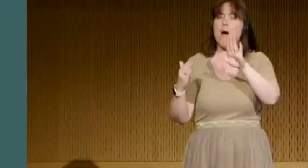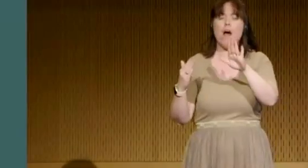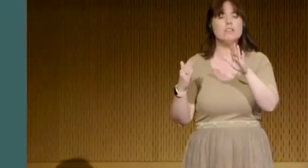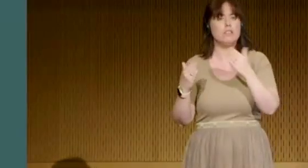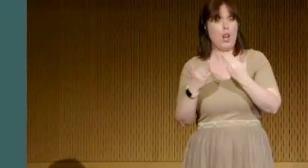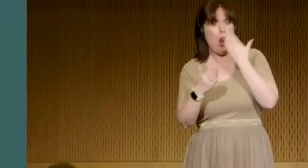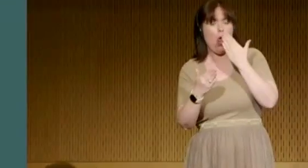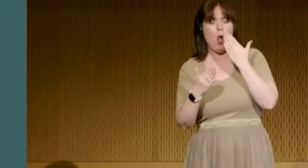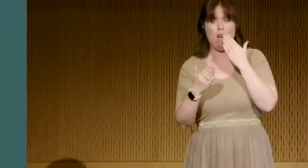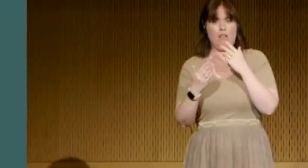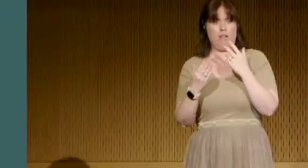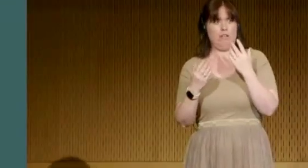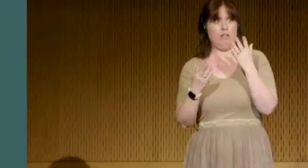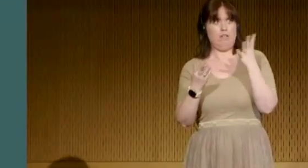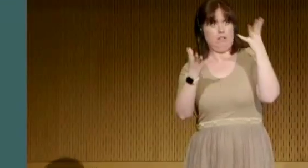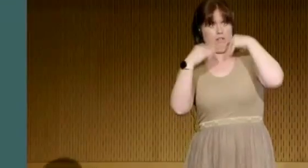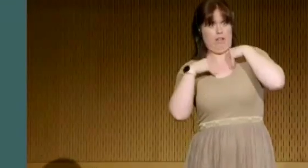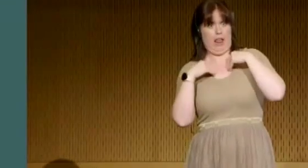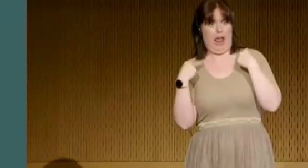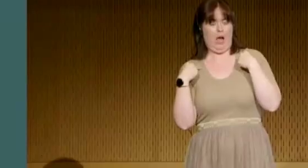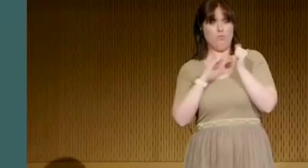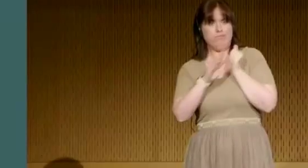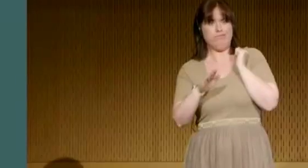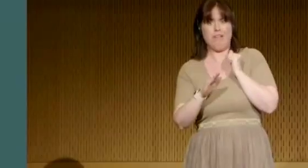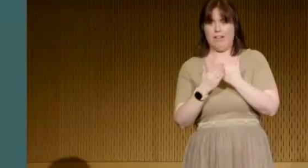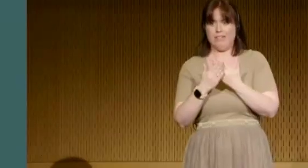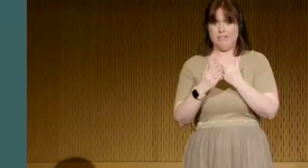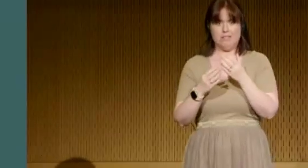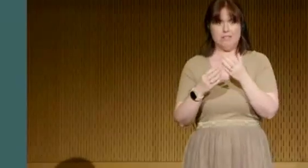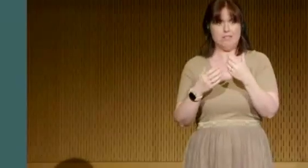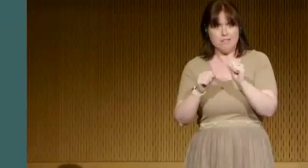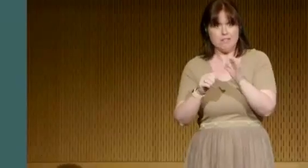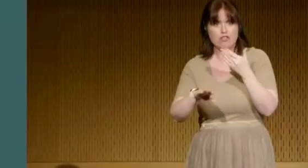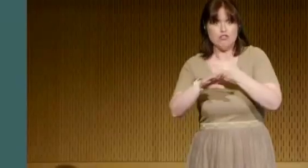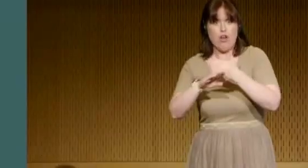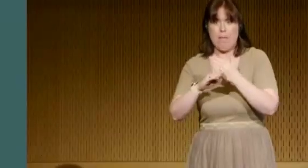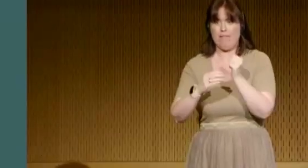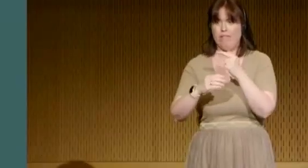language proficiency and be able to get a job within a limited time frame because they only